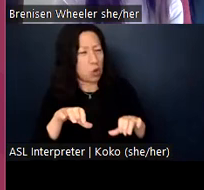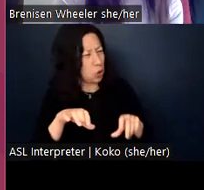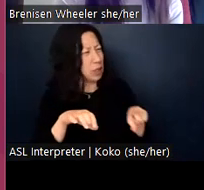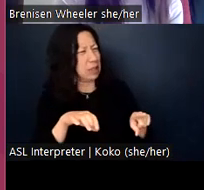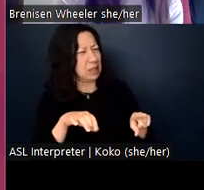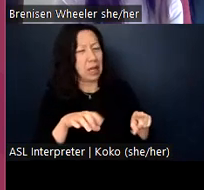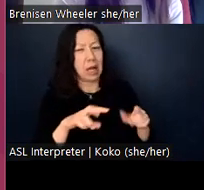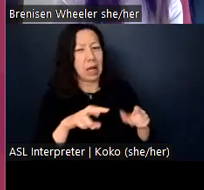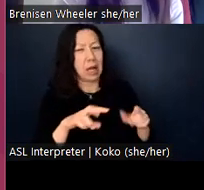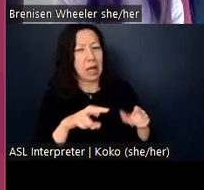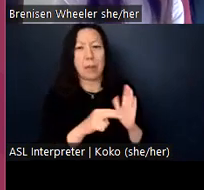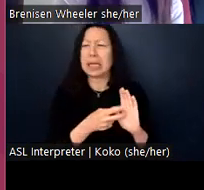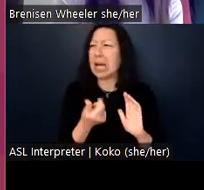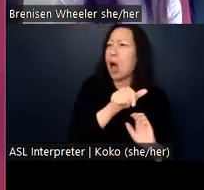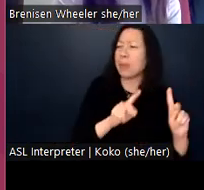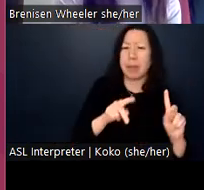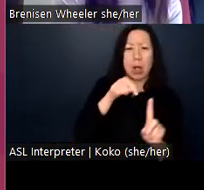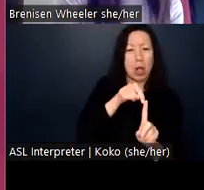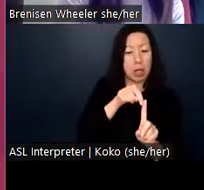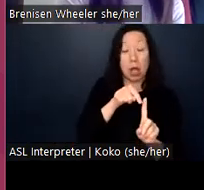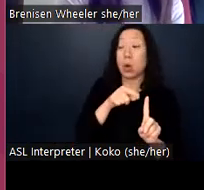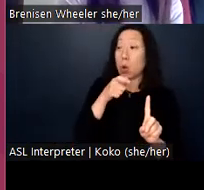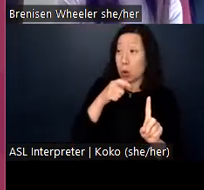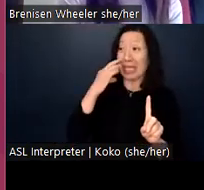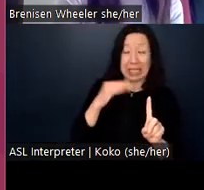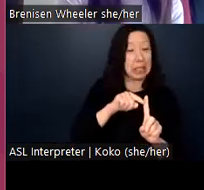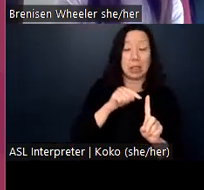12:23:32 I'm really concerned for your well-being or this is not right, or you deserve better.